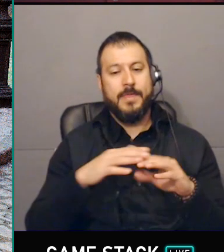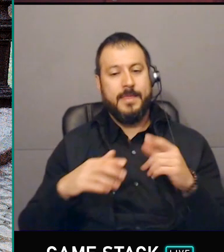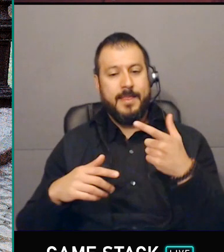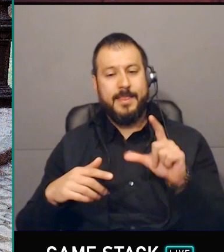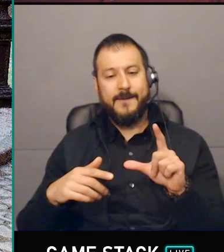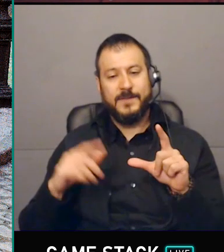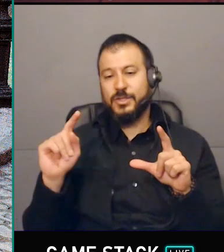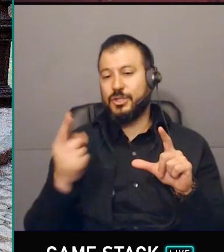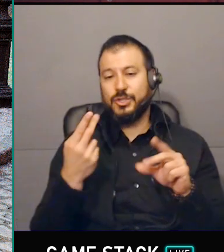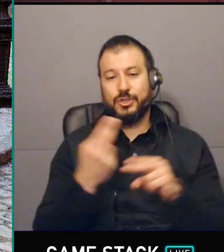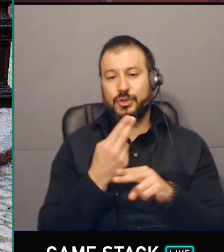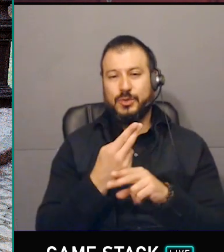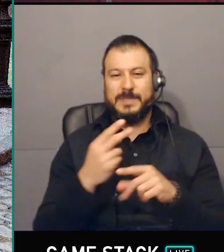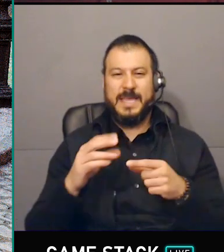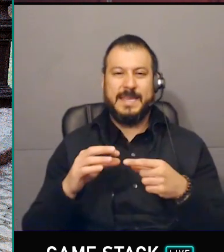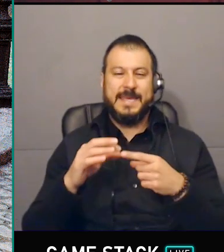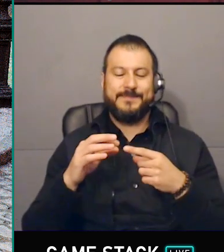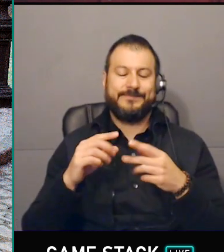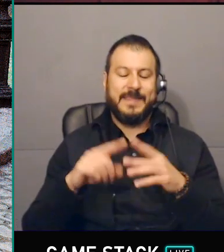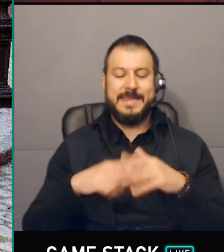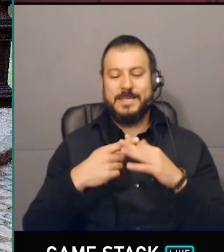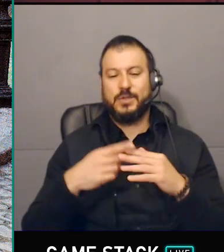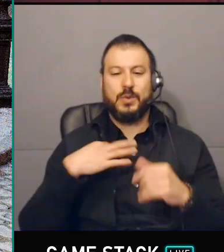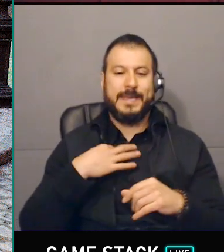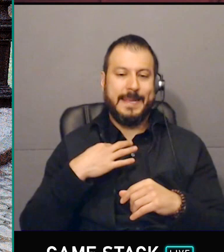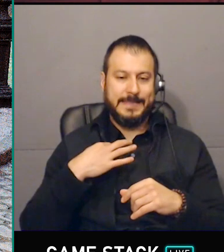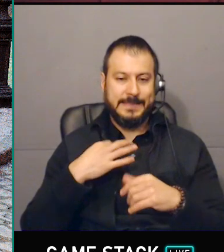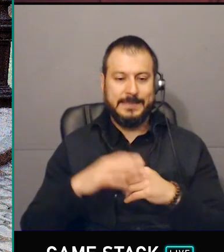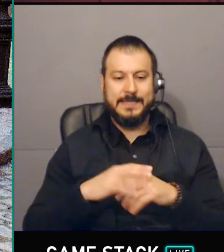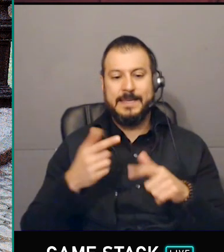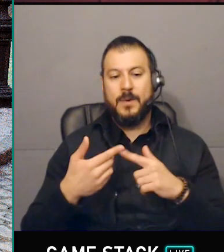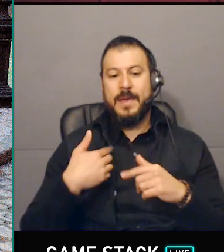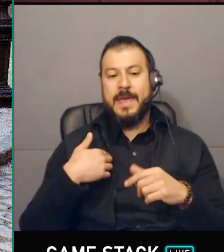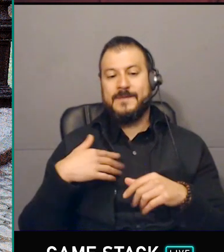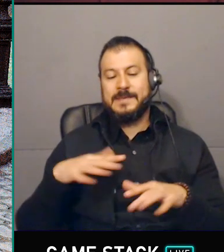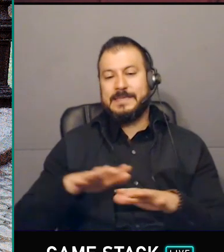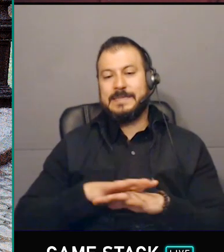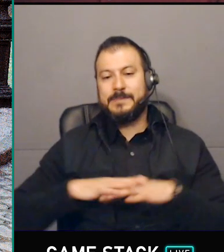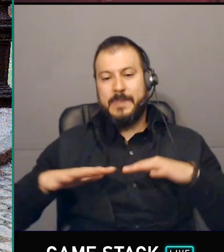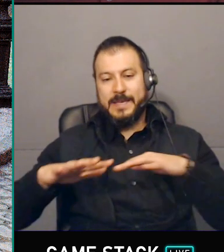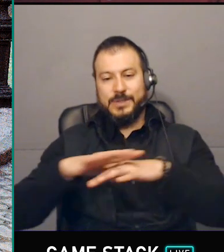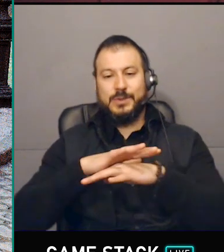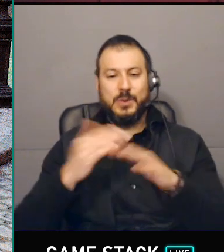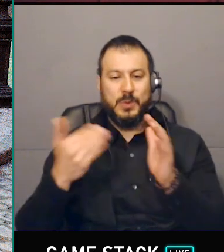using just the initial candidates. Then we have spatial reuse only here.